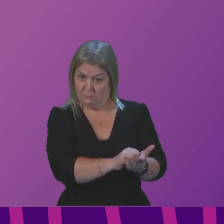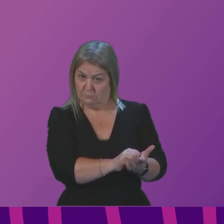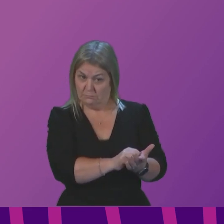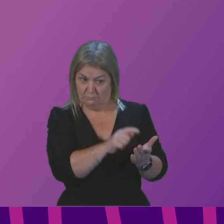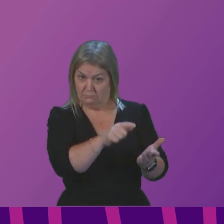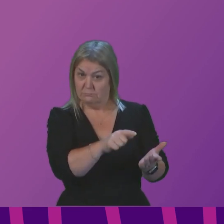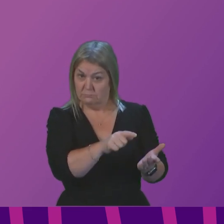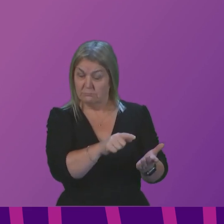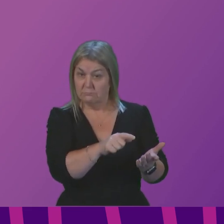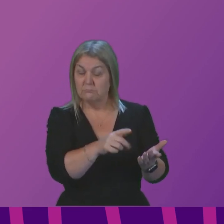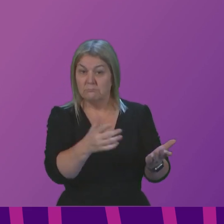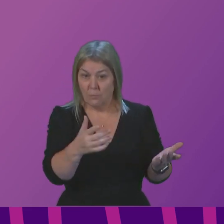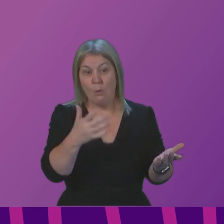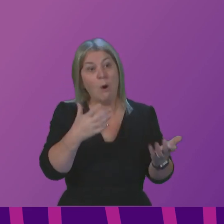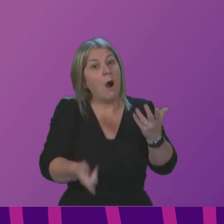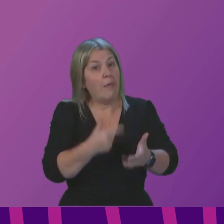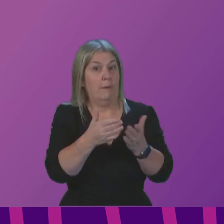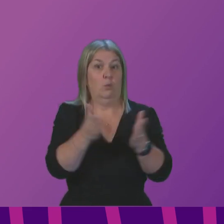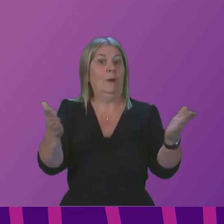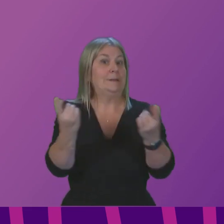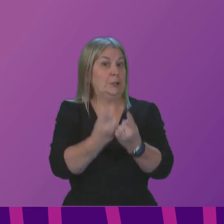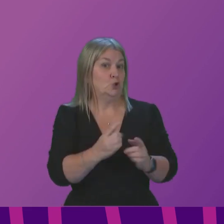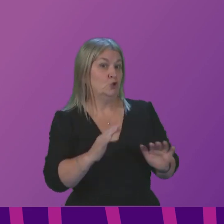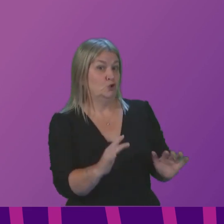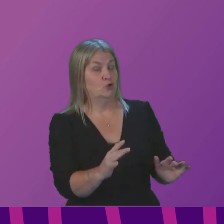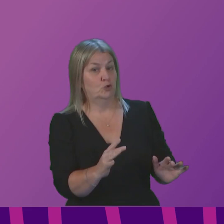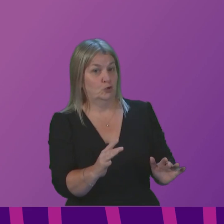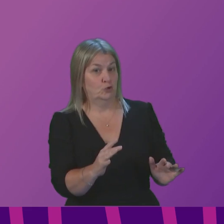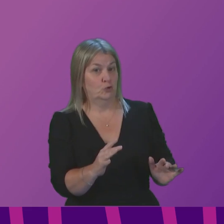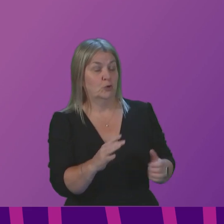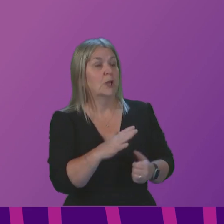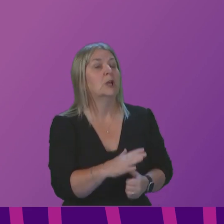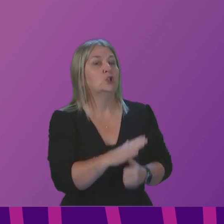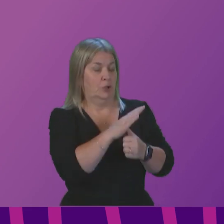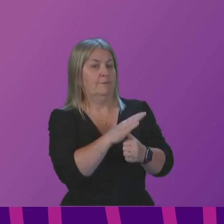require to be addressed. The chief operating officer of NHS Scotland has contacted NHS